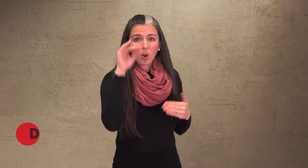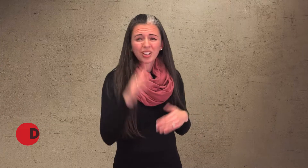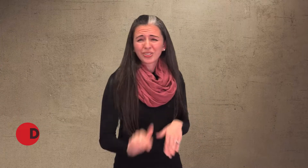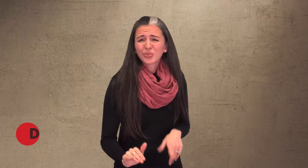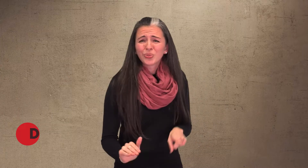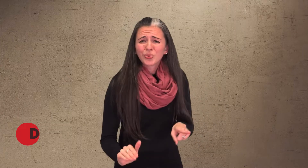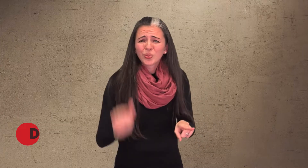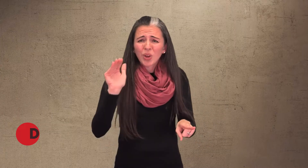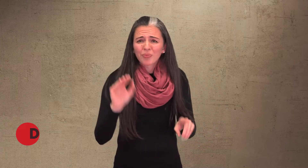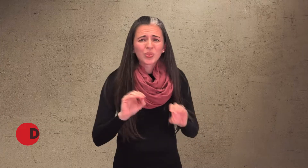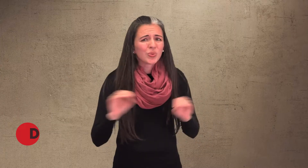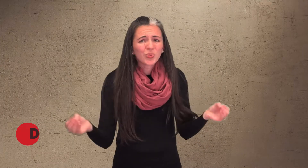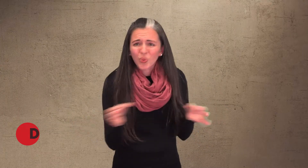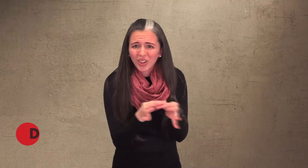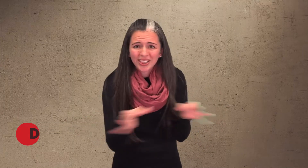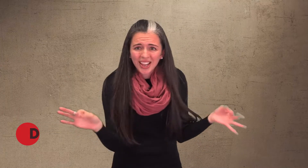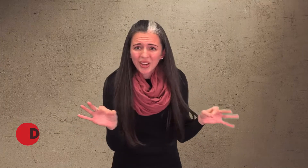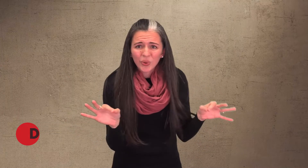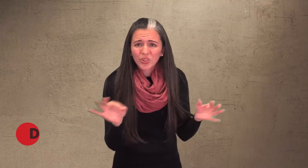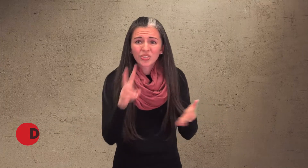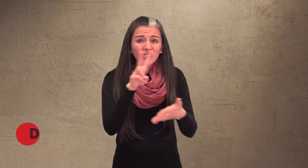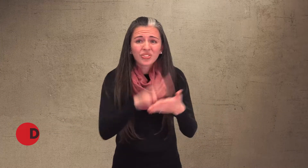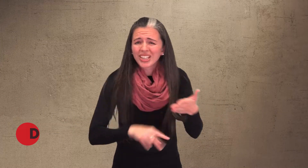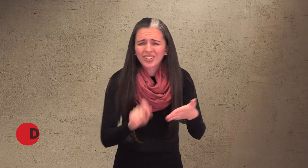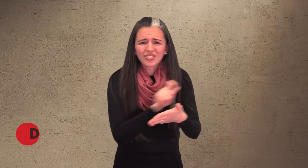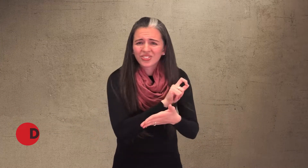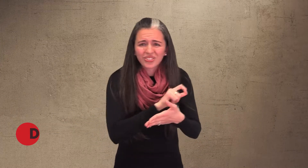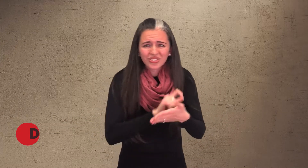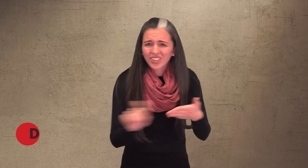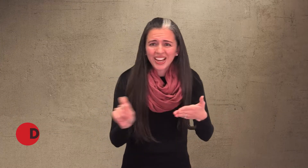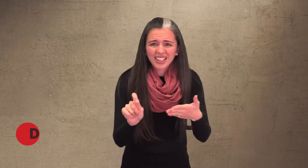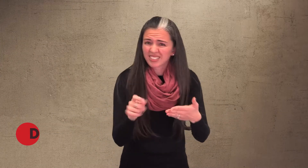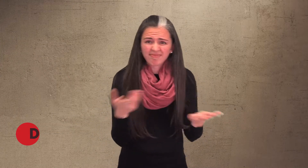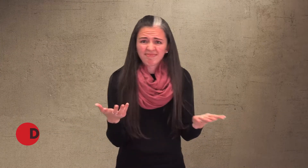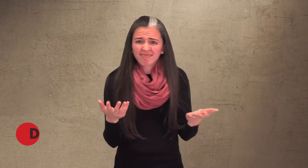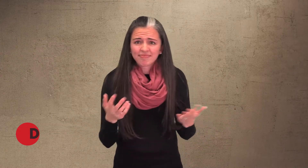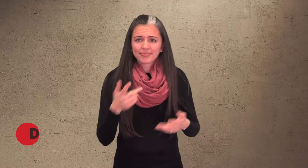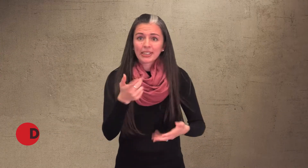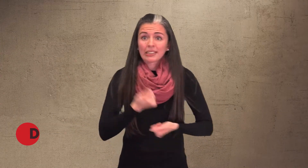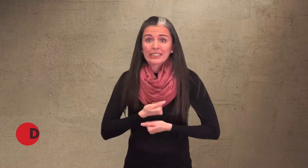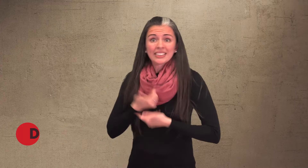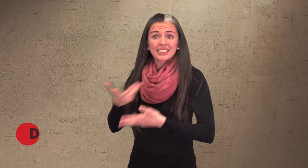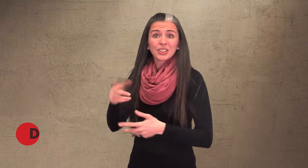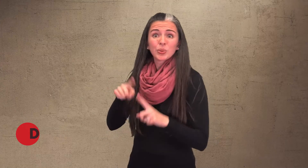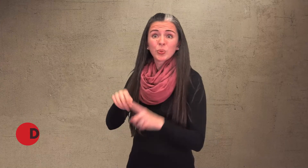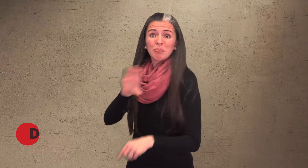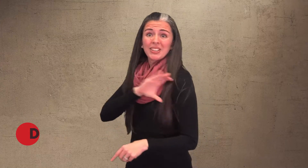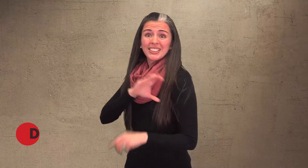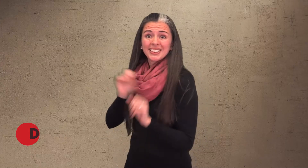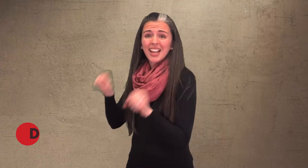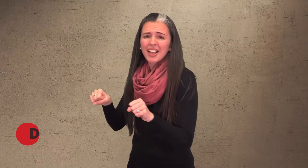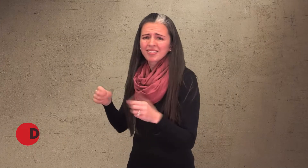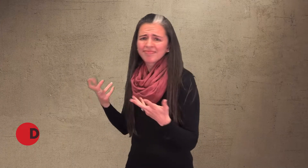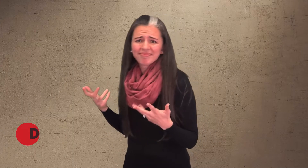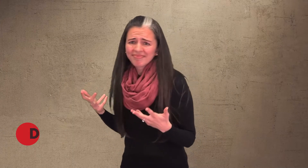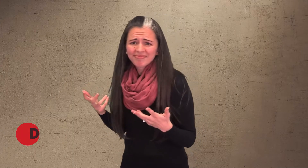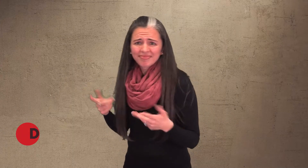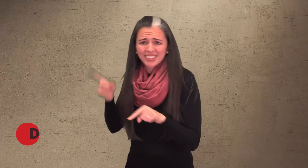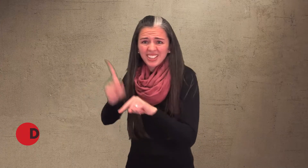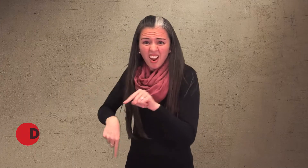That boy grew up with no language, couldn't read or write. He couldn't express himself to the police.